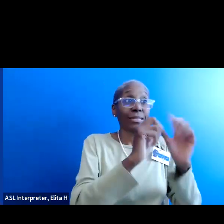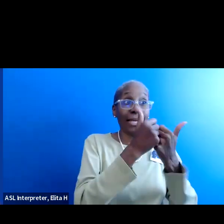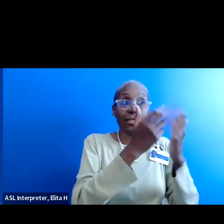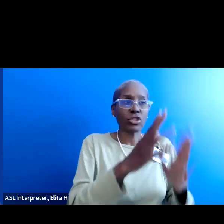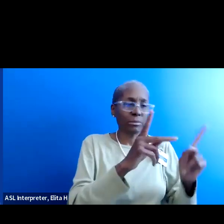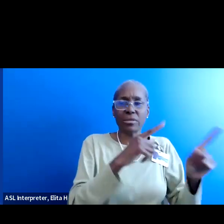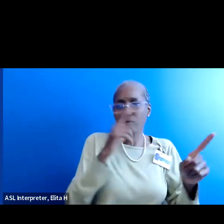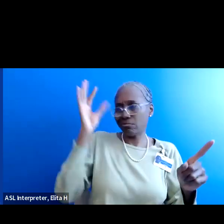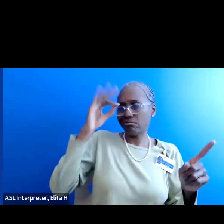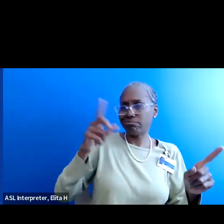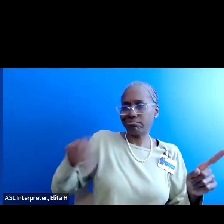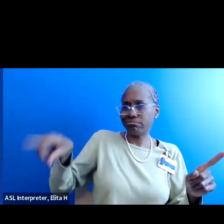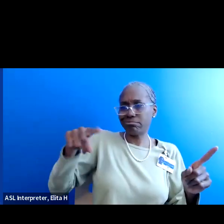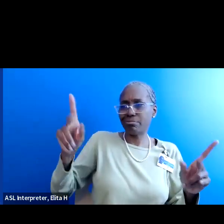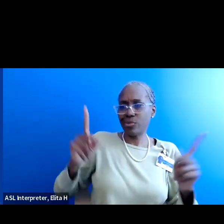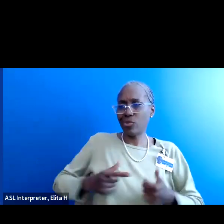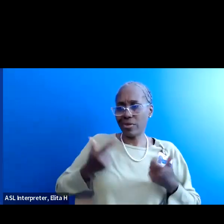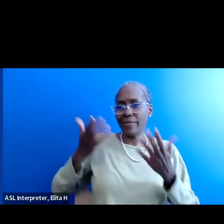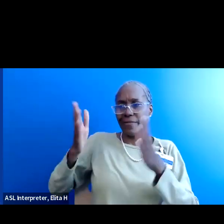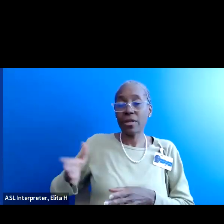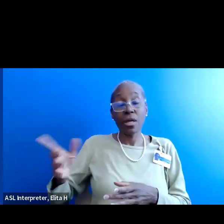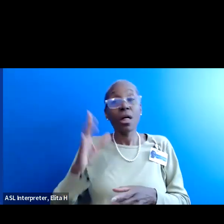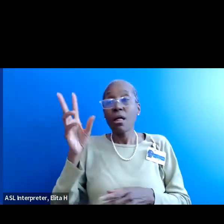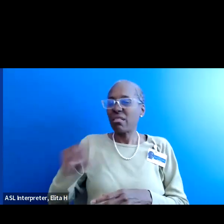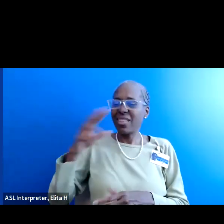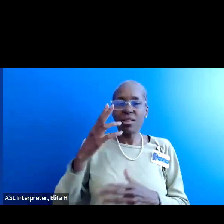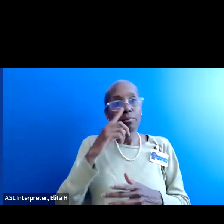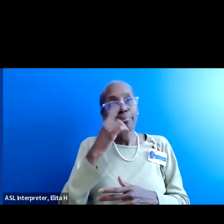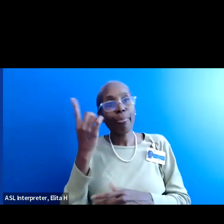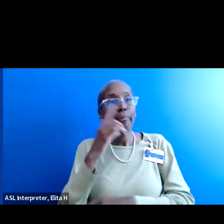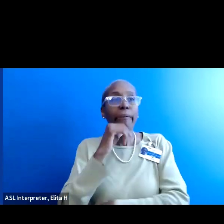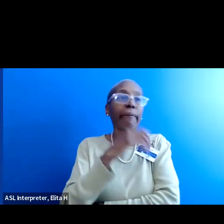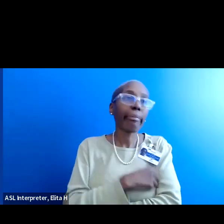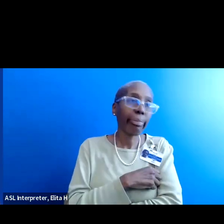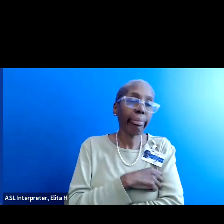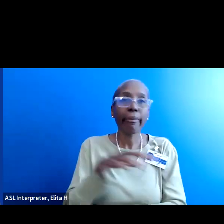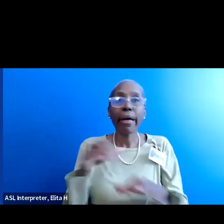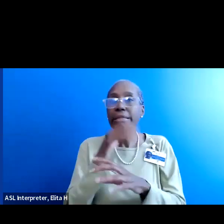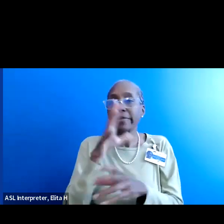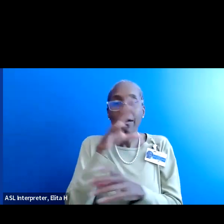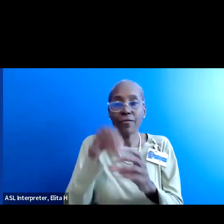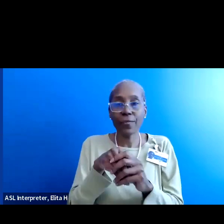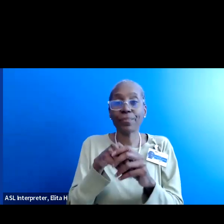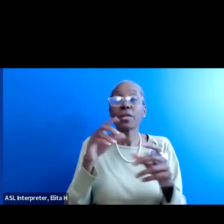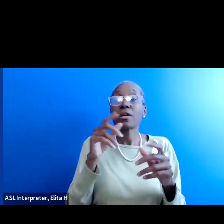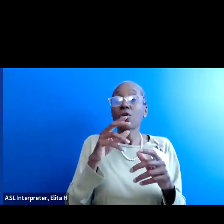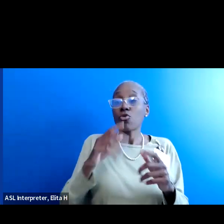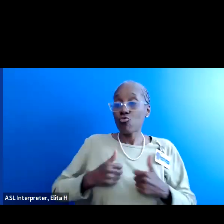The residents appear bored, less active, not engaged. Residents or family members say concerns have not been resolved.